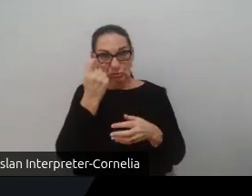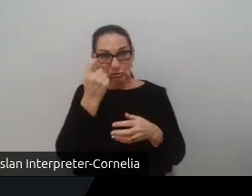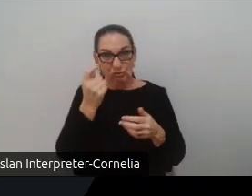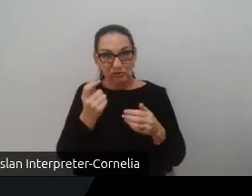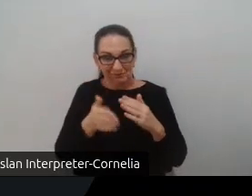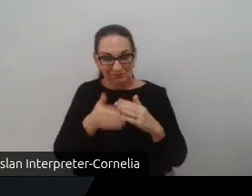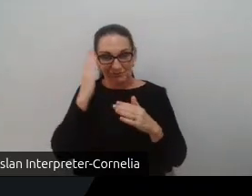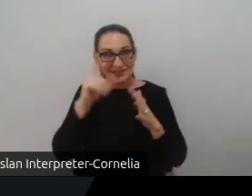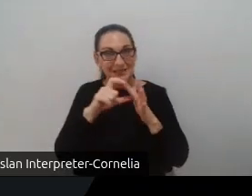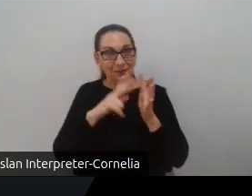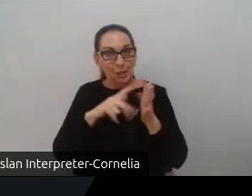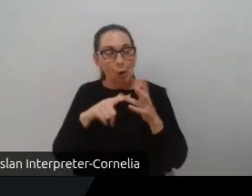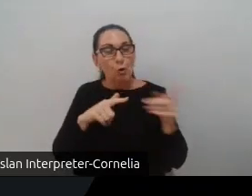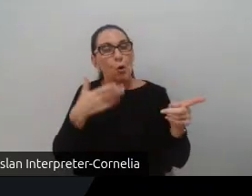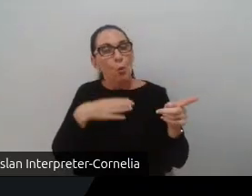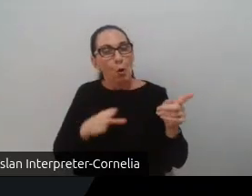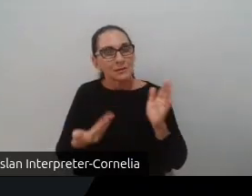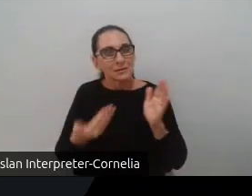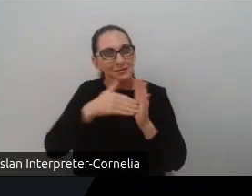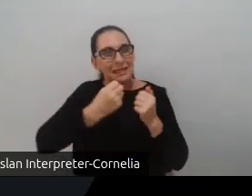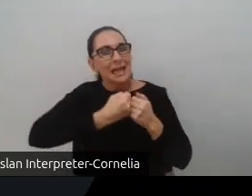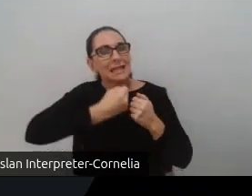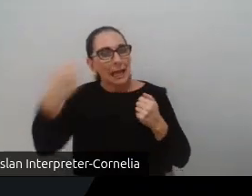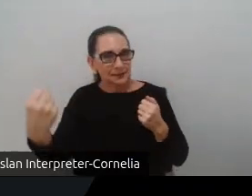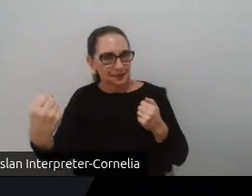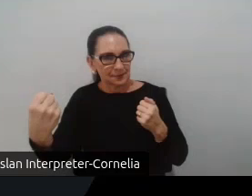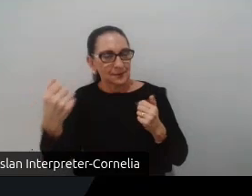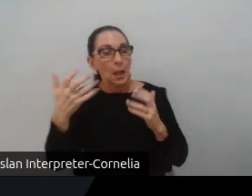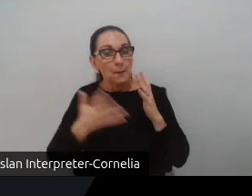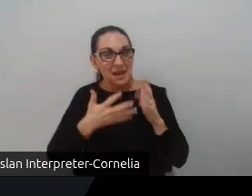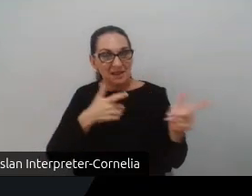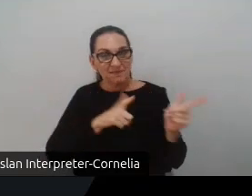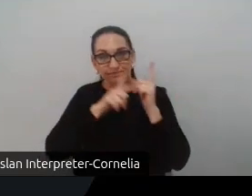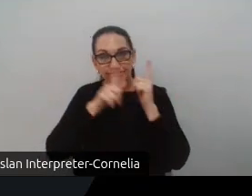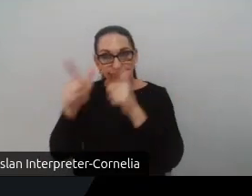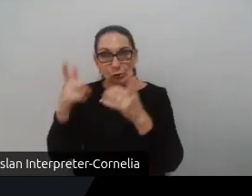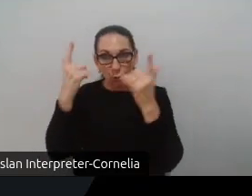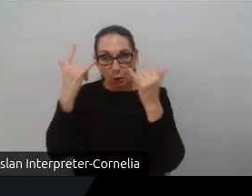to seek a variance so it could be extended. So she went to her lawyer and she got granted